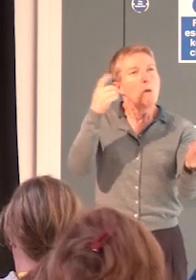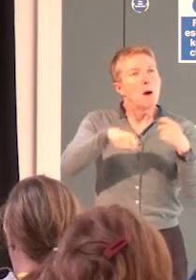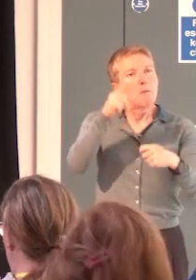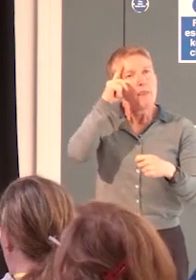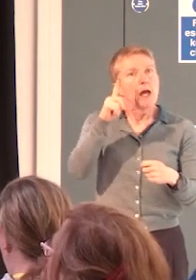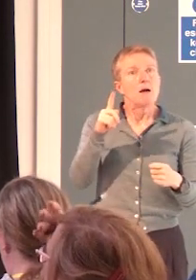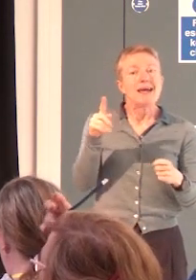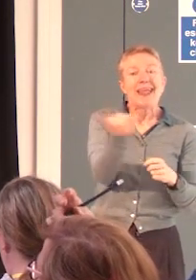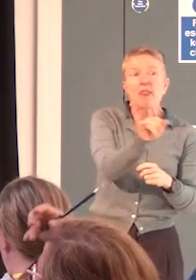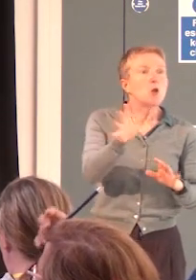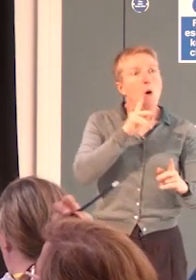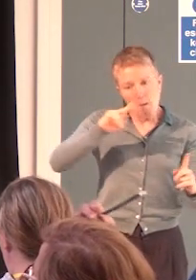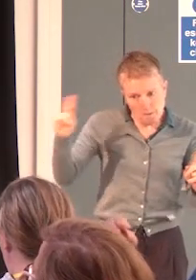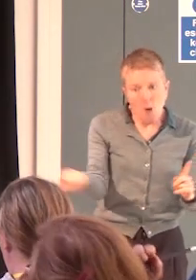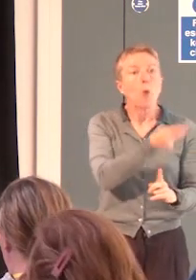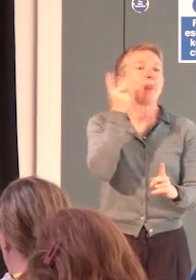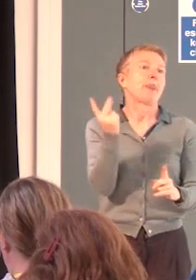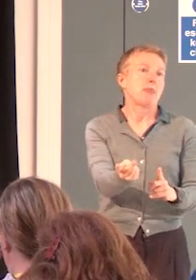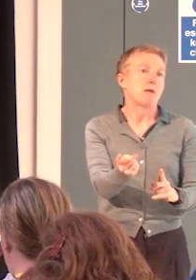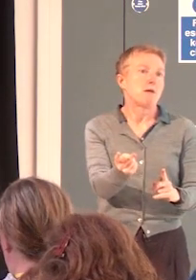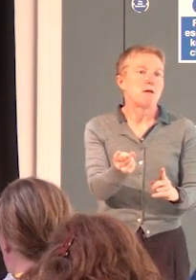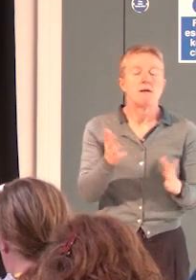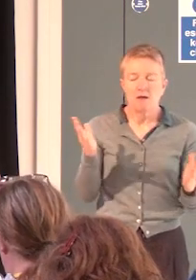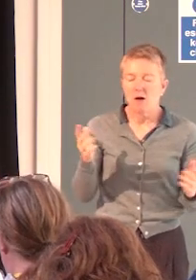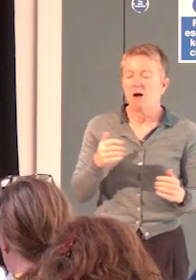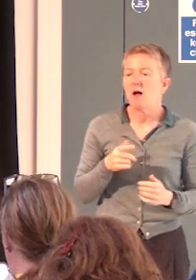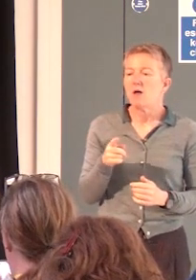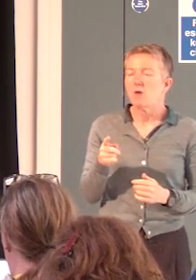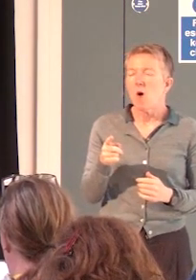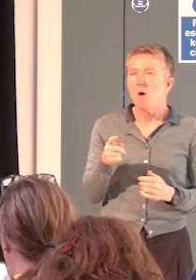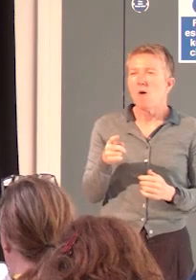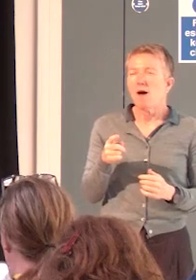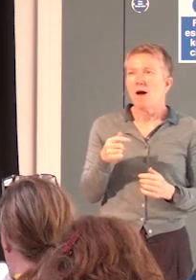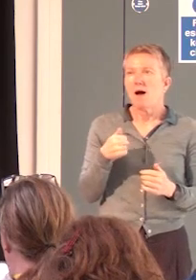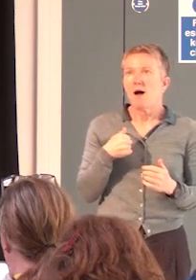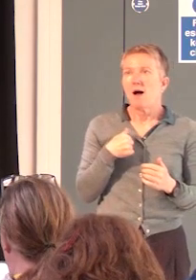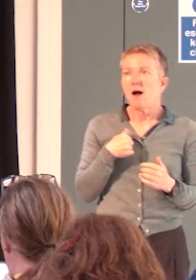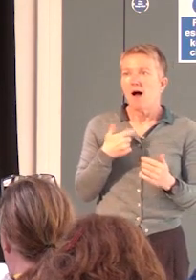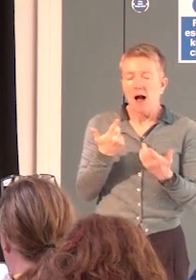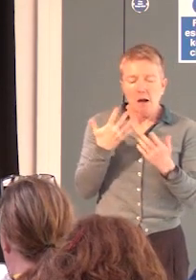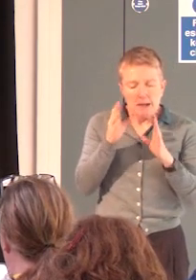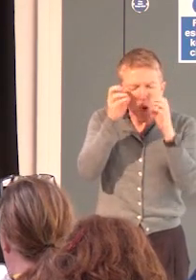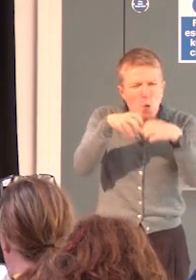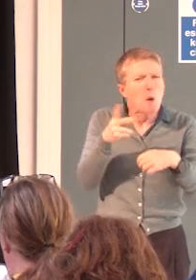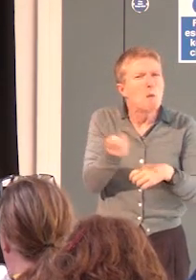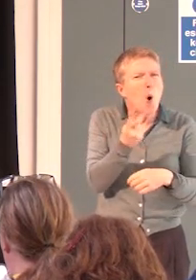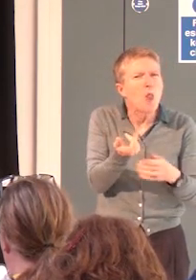And so I just read, you know, something that I sort of googled an explanation of what this is and hopefully